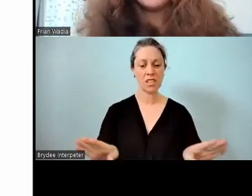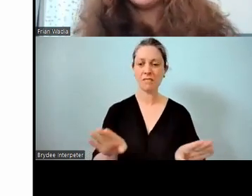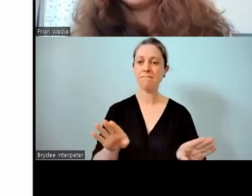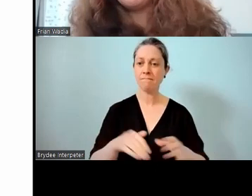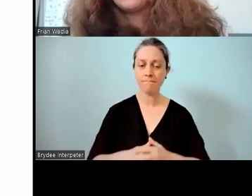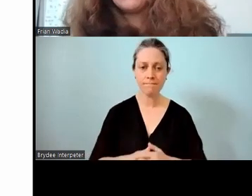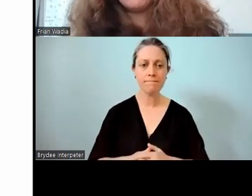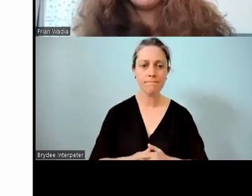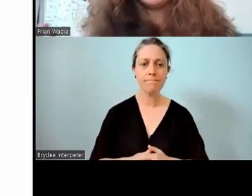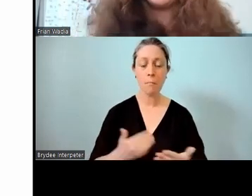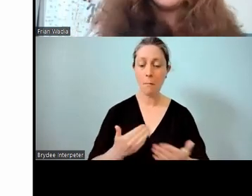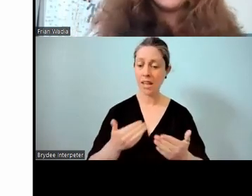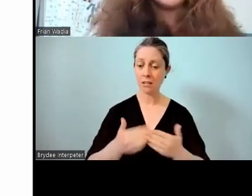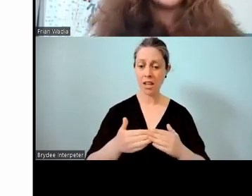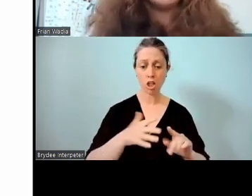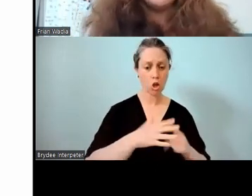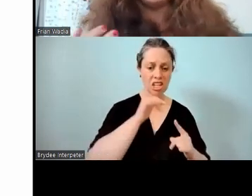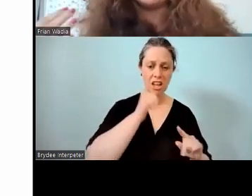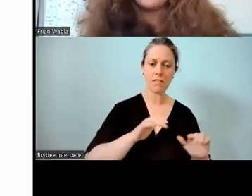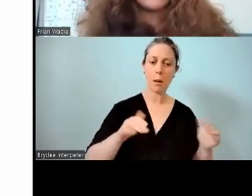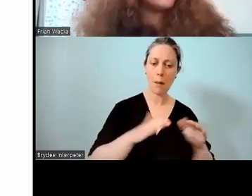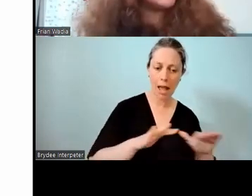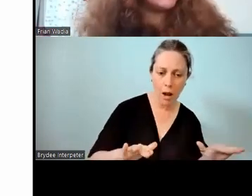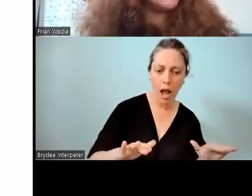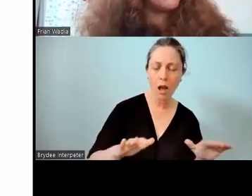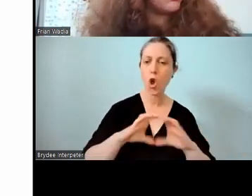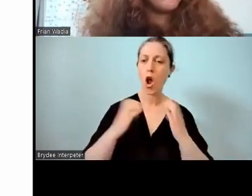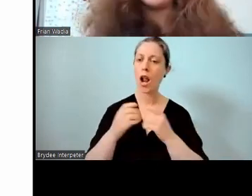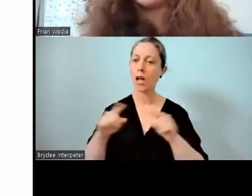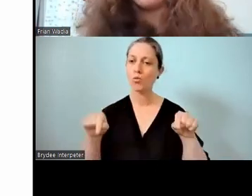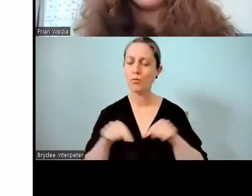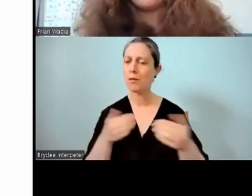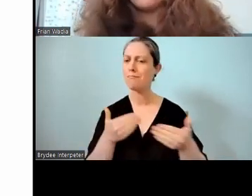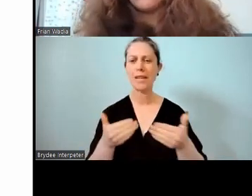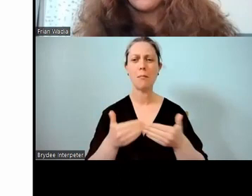whether they're in the playground, whether they're in the classroom, they have those little moments of, you know,